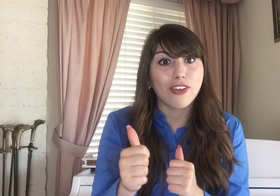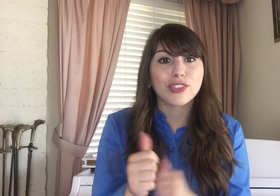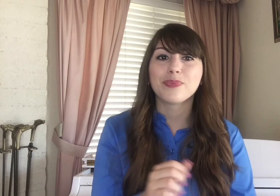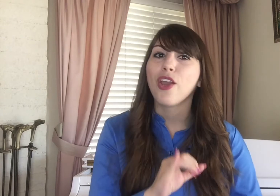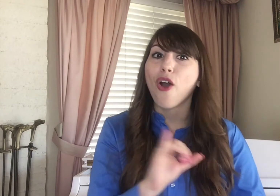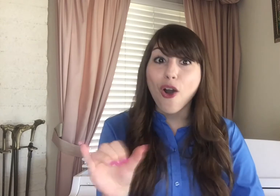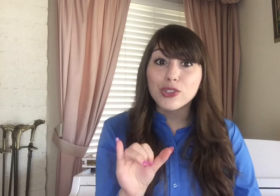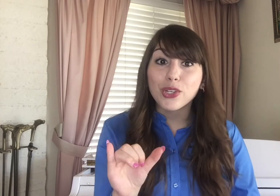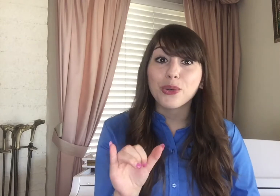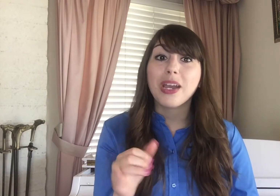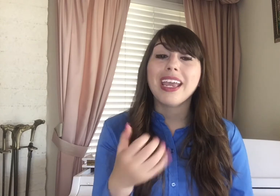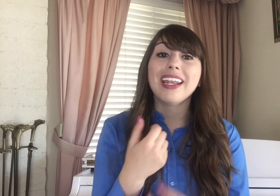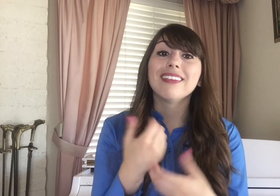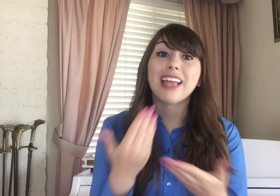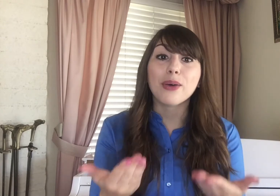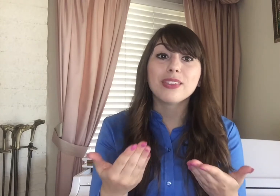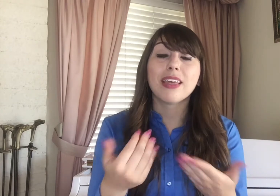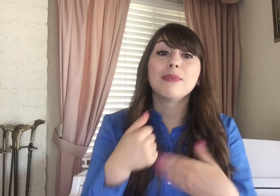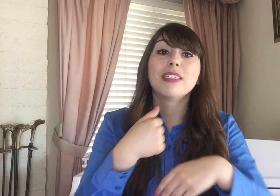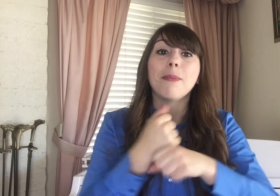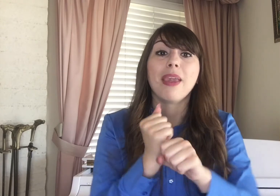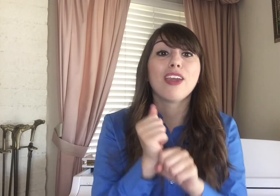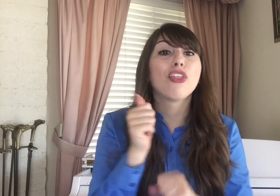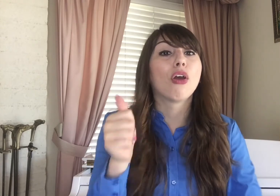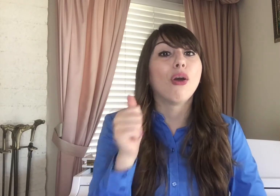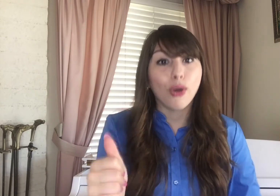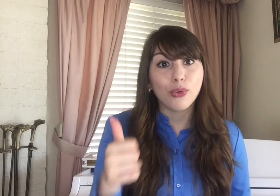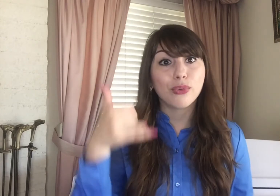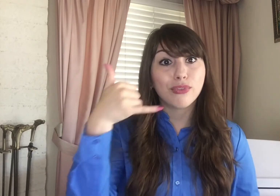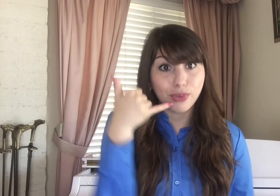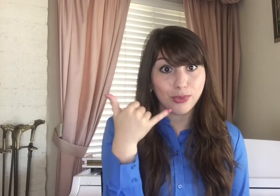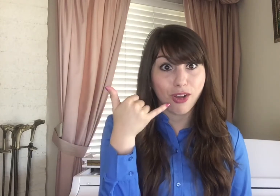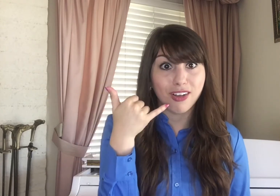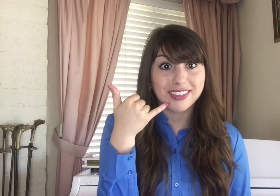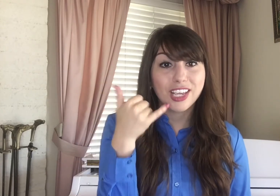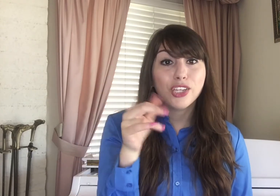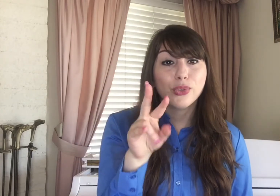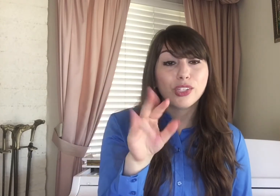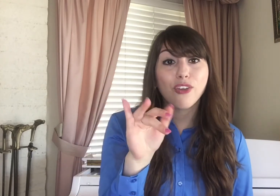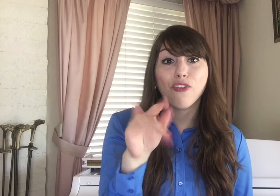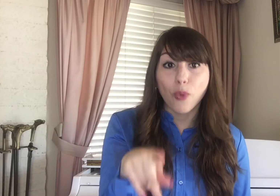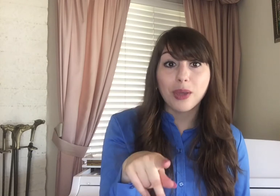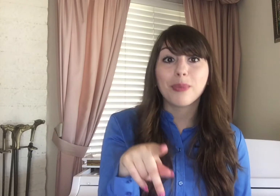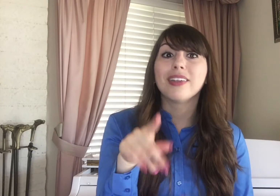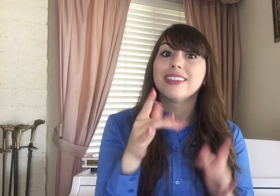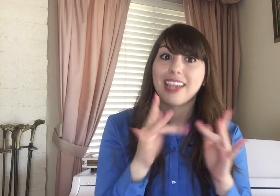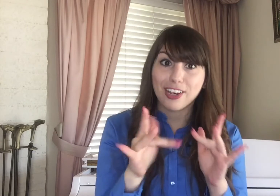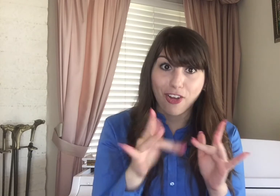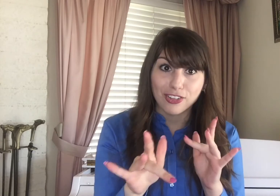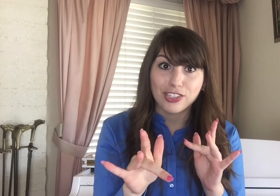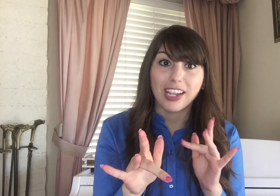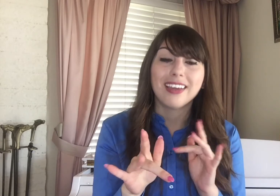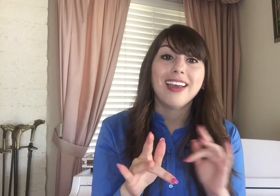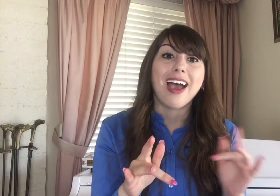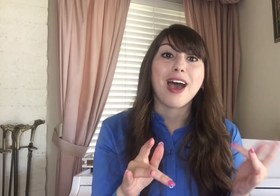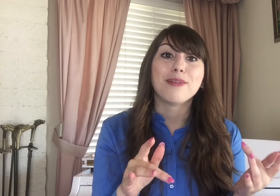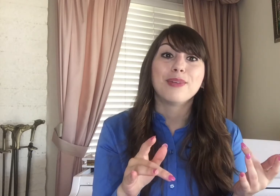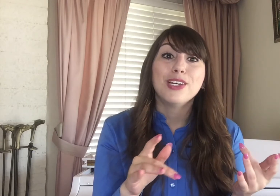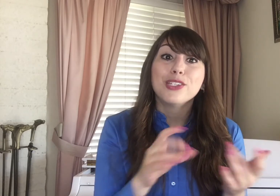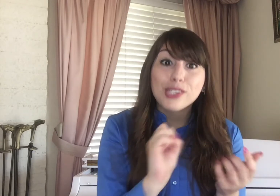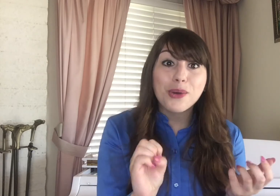Also, it allows them to make their own phone calls using VOIP technology, so,